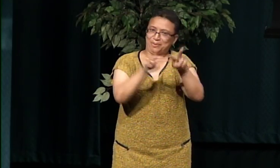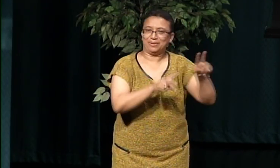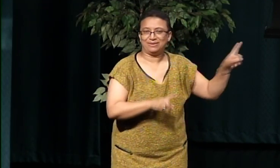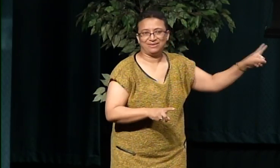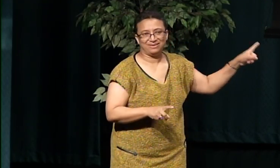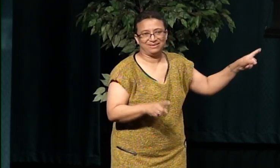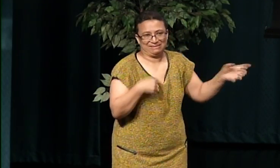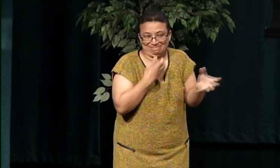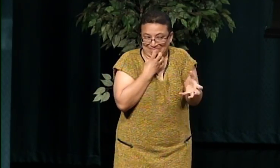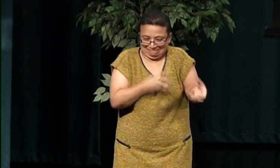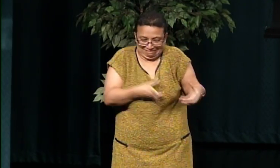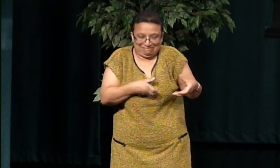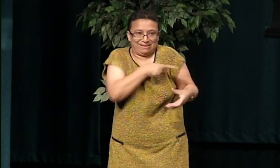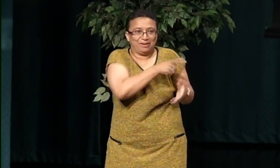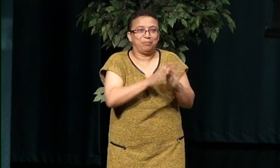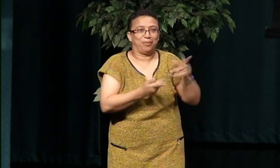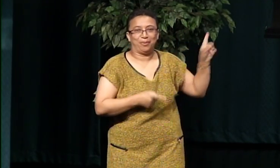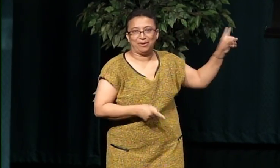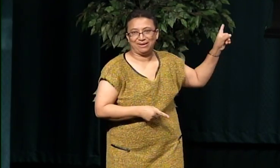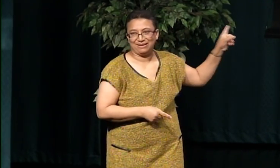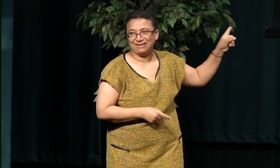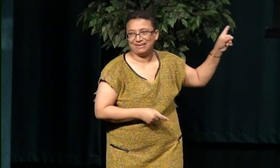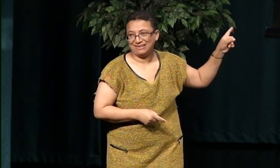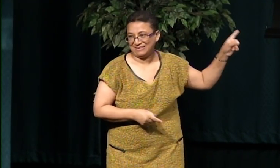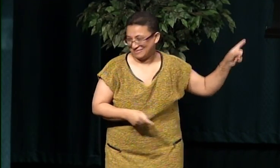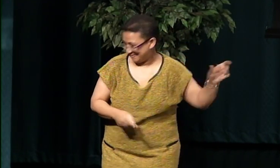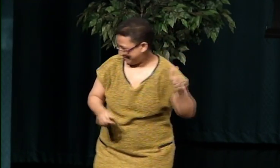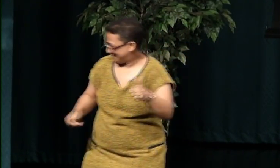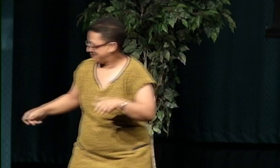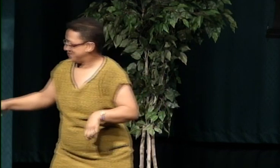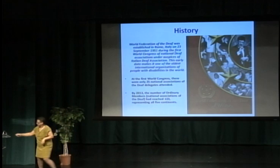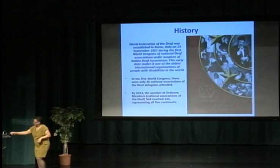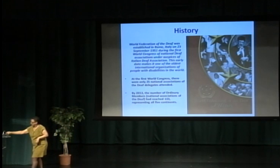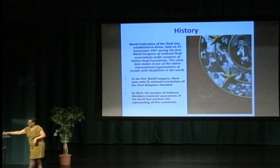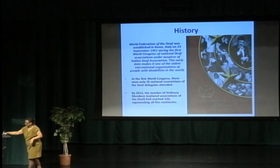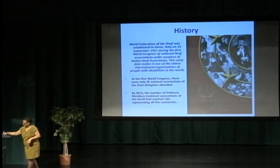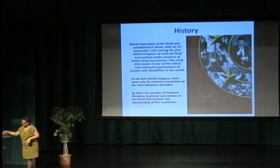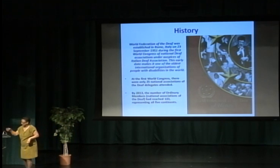to get us to where we are. And books that document history offer such value to us.